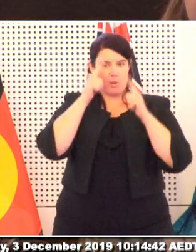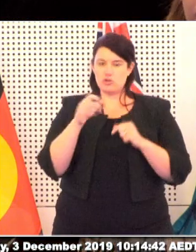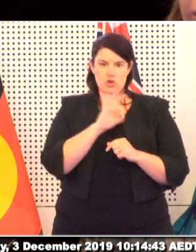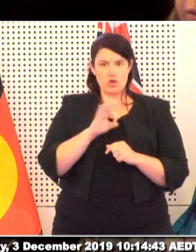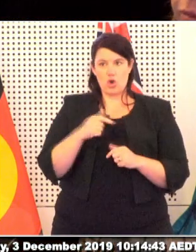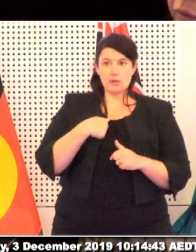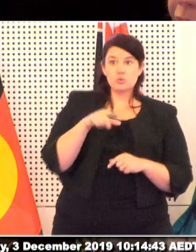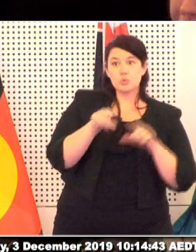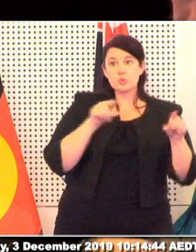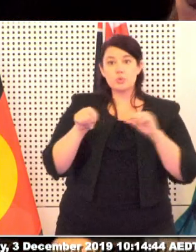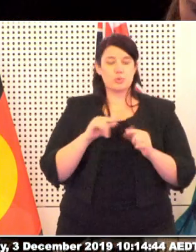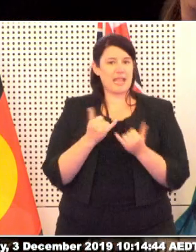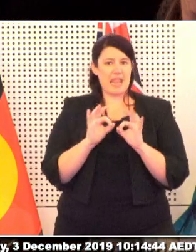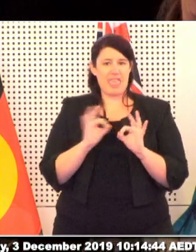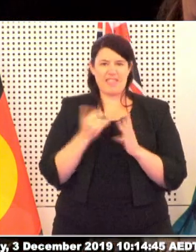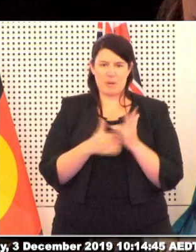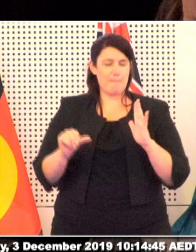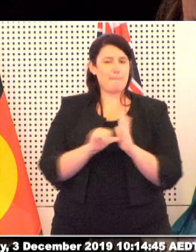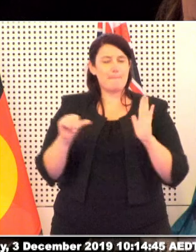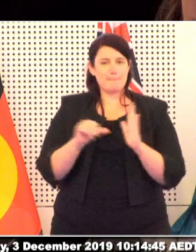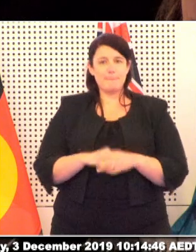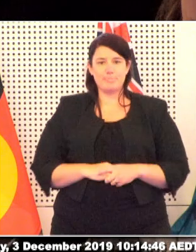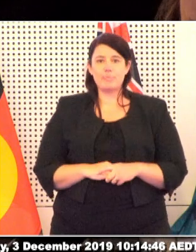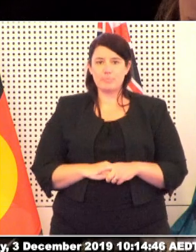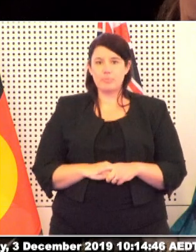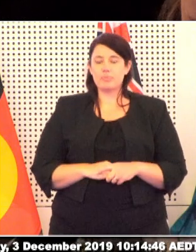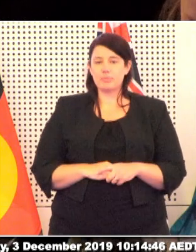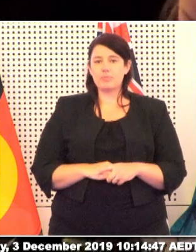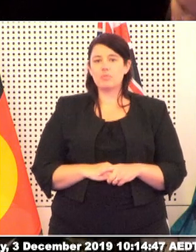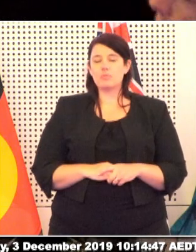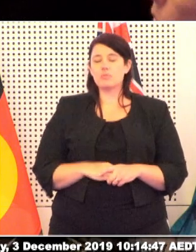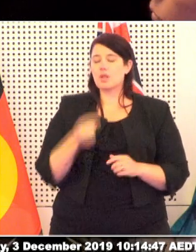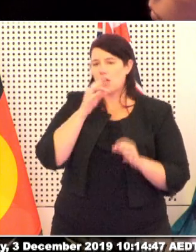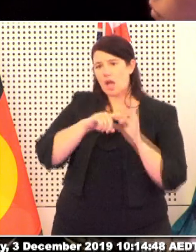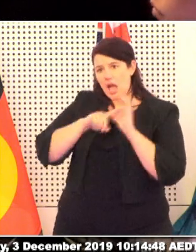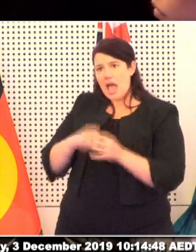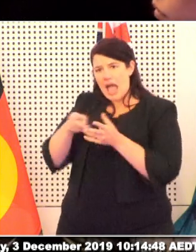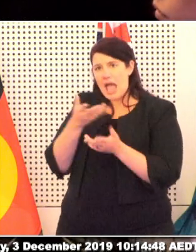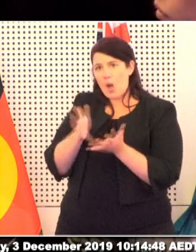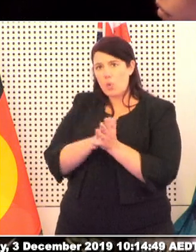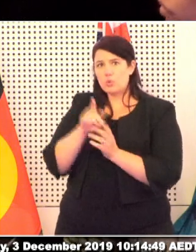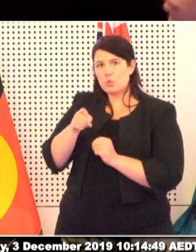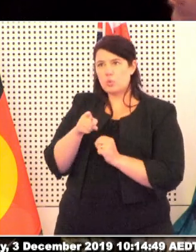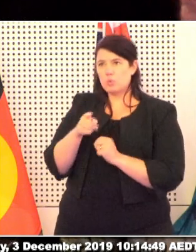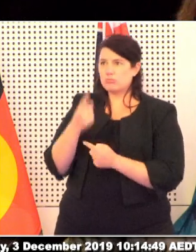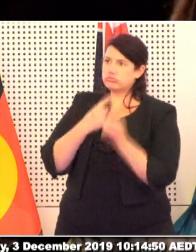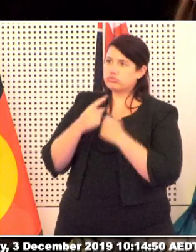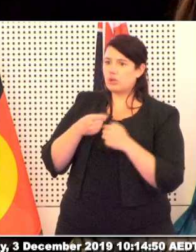So how would you describe in that context the process or the concept of deinstitutionalisation?